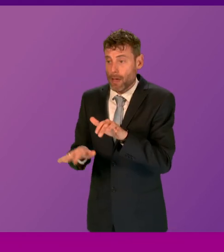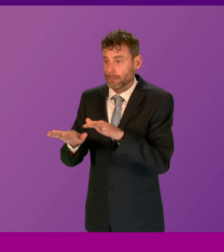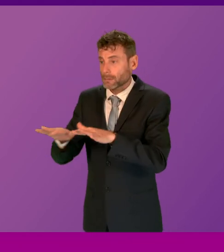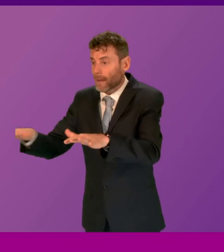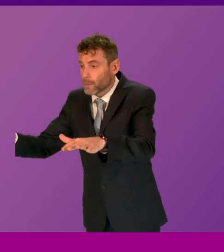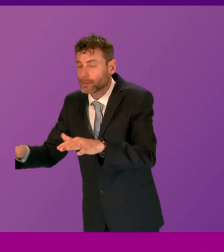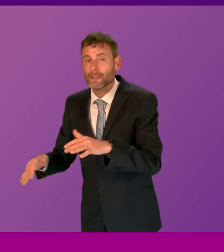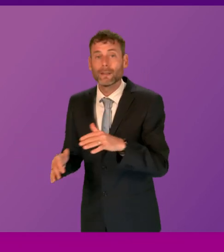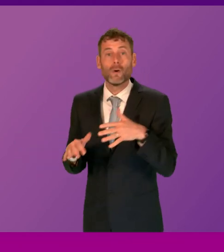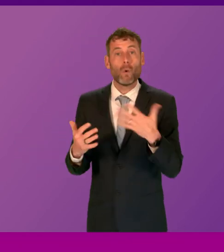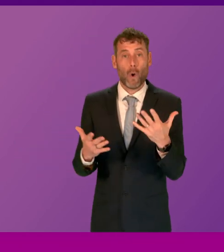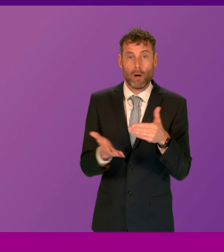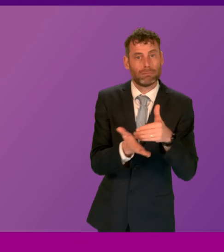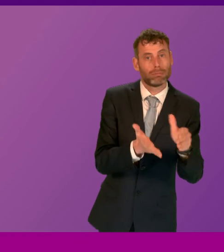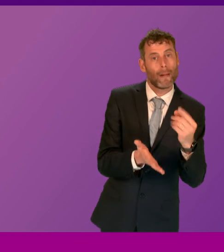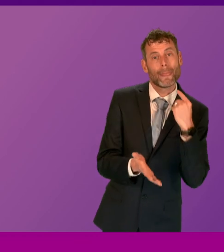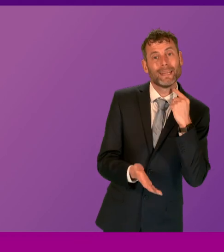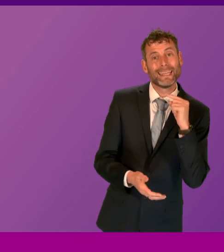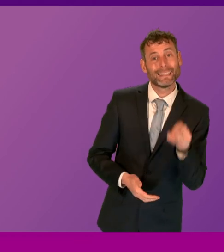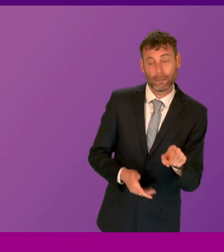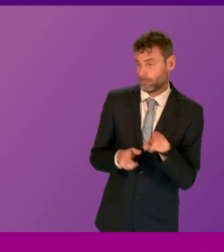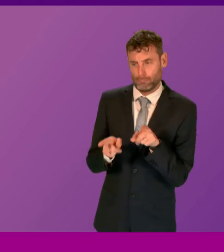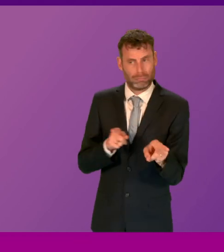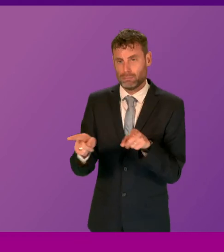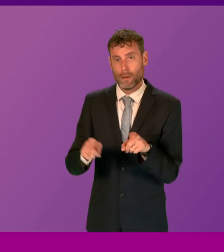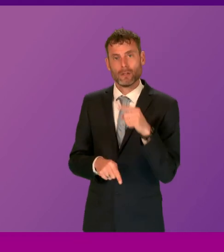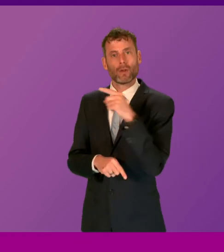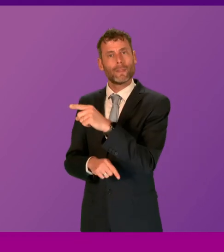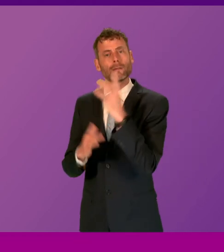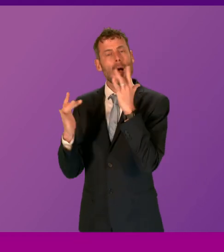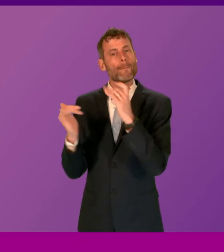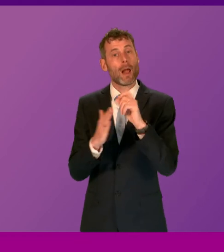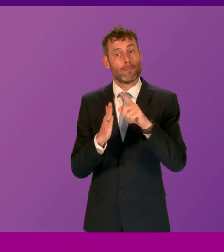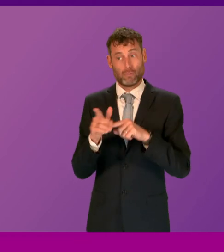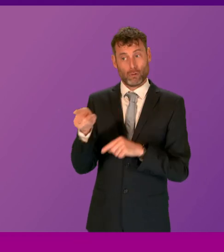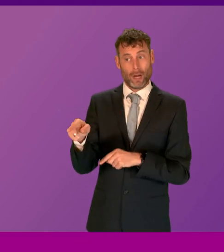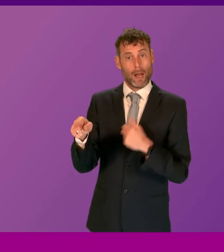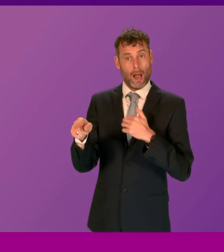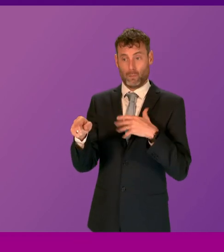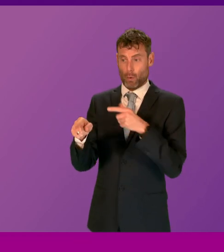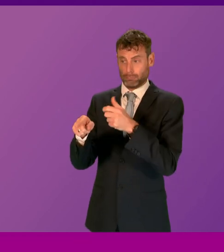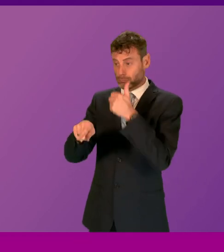Given the success of the Creag Meagaidh pilot project, I am keen that we support more community-led deer management schemes.